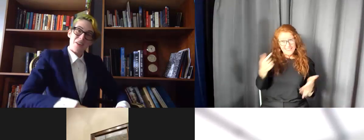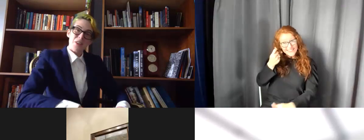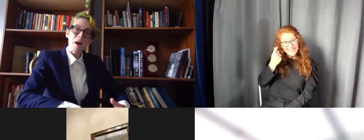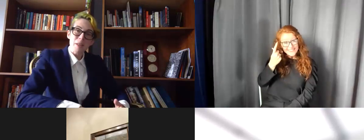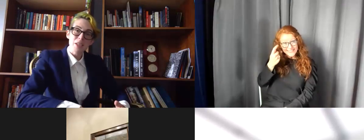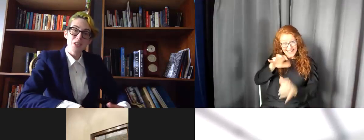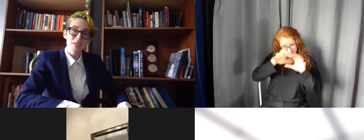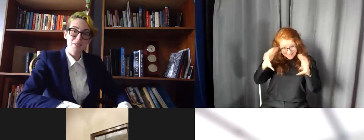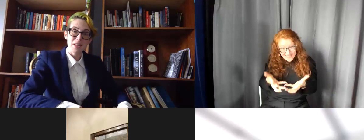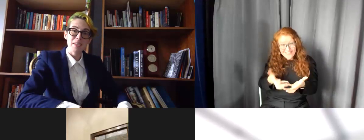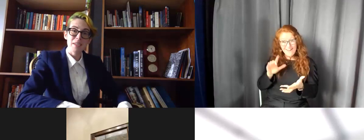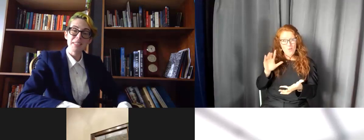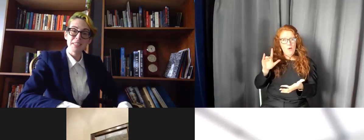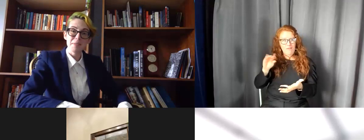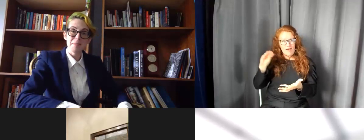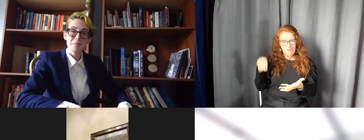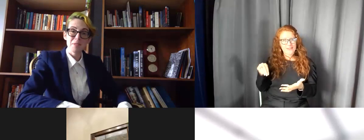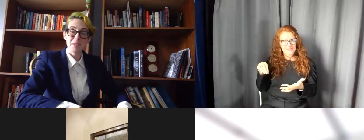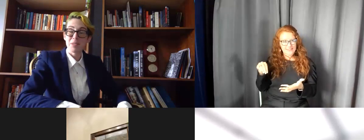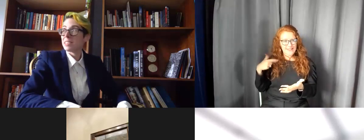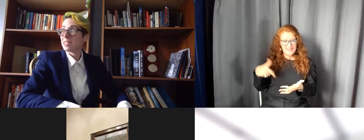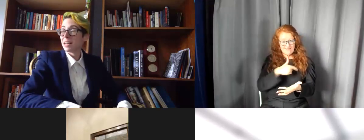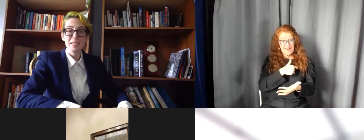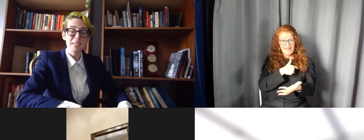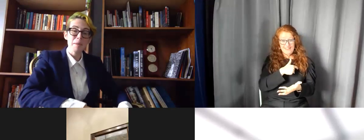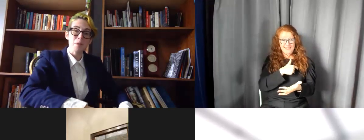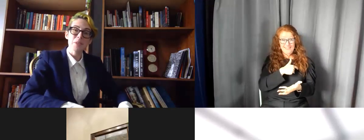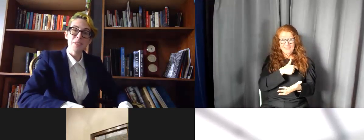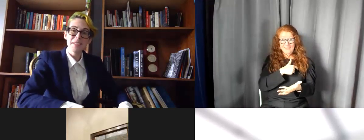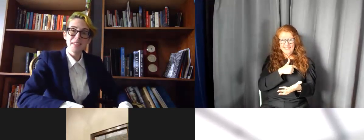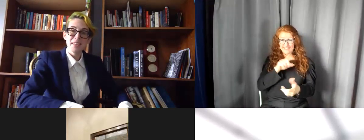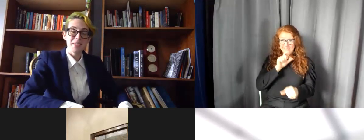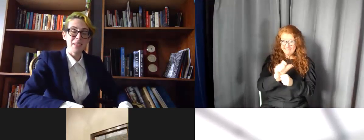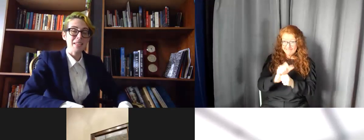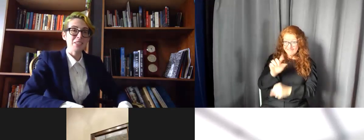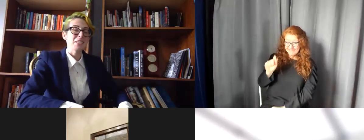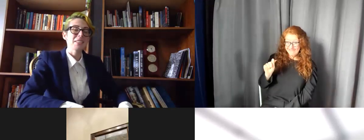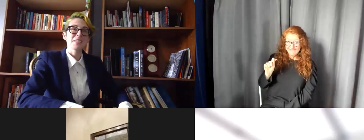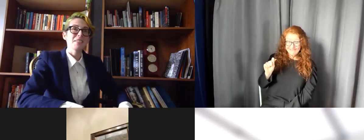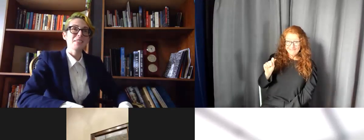Farrah Garland: the population that is this day disabled. and that is just